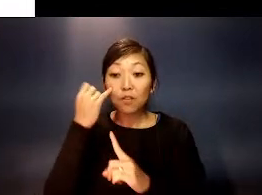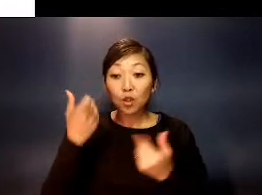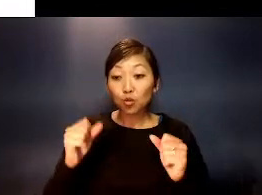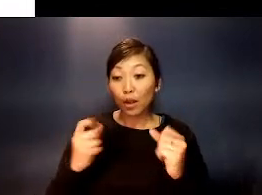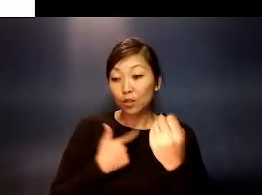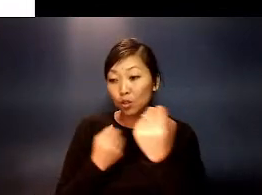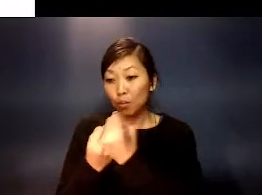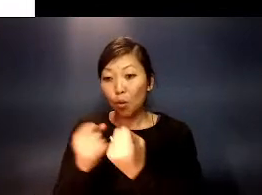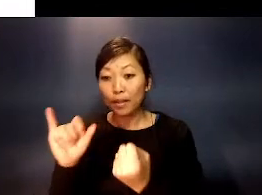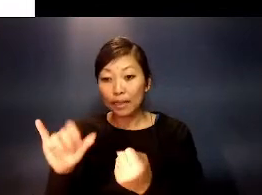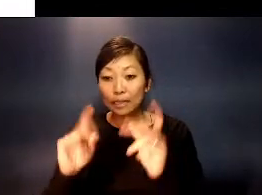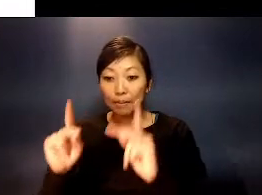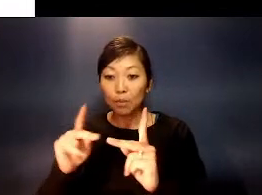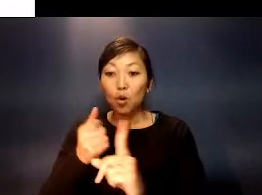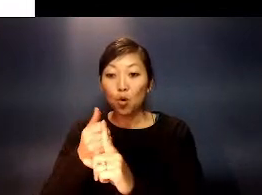LIST OF EXPECTATIONS AND INVESTMENT IN WHAT OUR